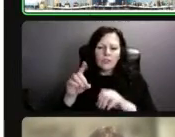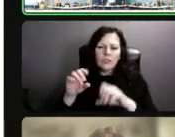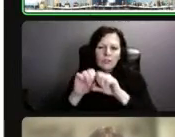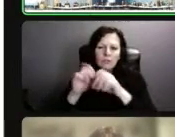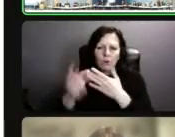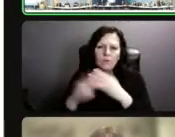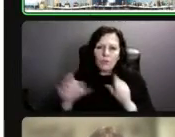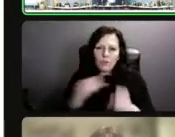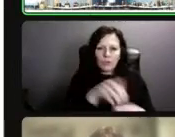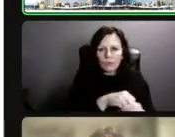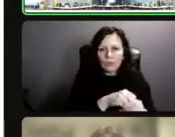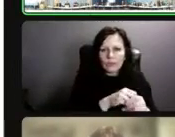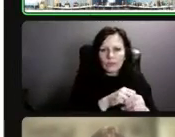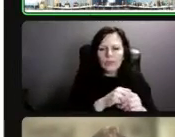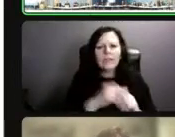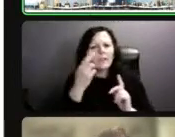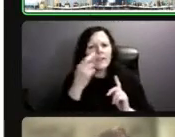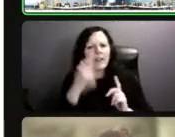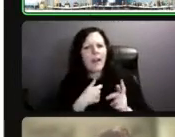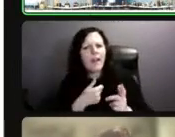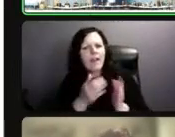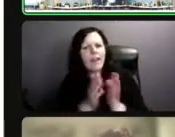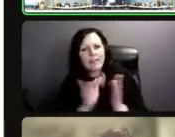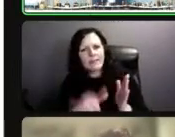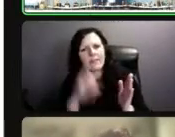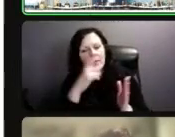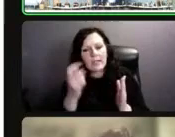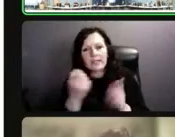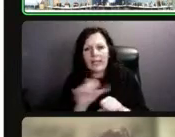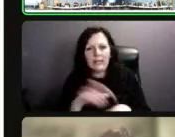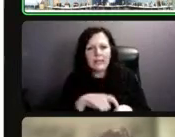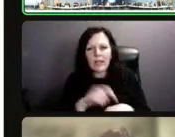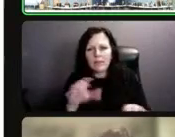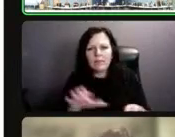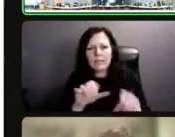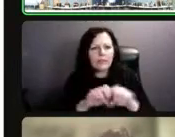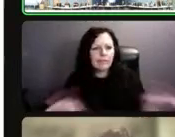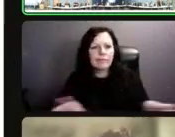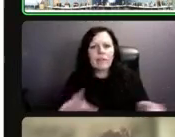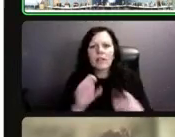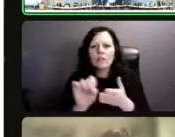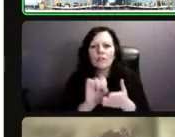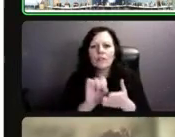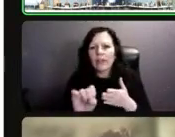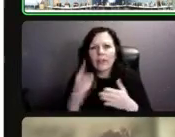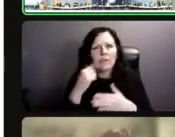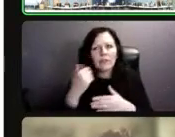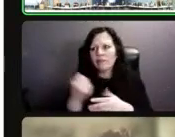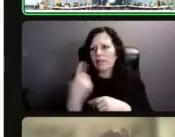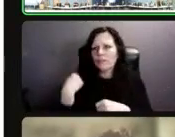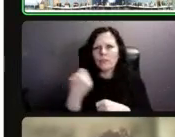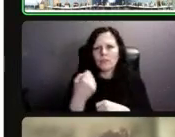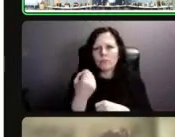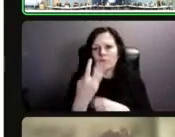SO IF YOU ALLOW THE USE OR